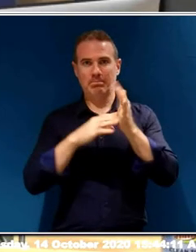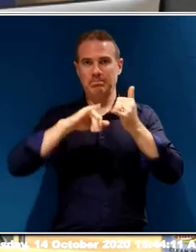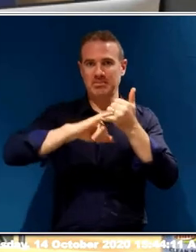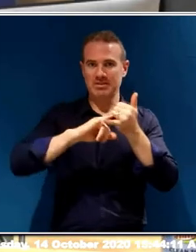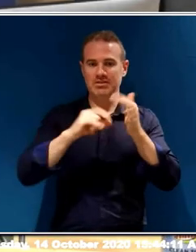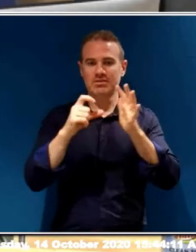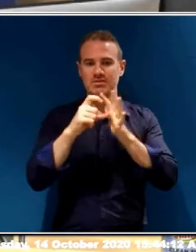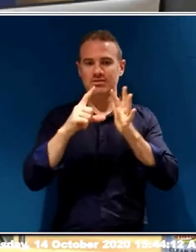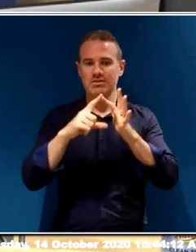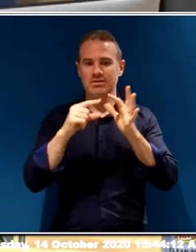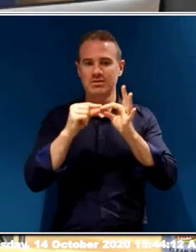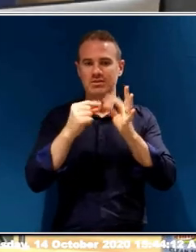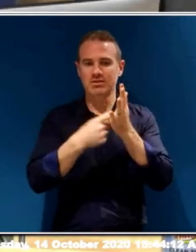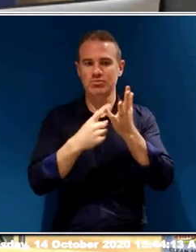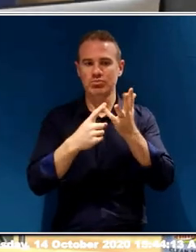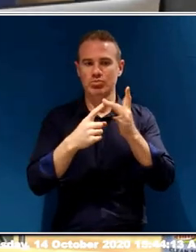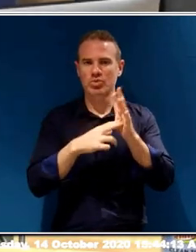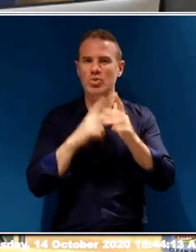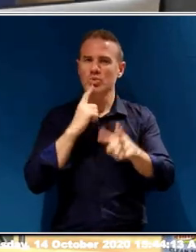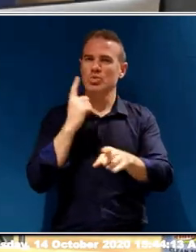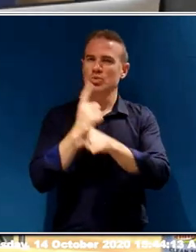funding, my concern was this.